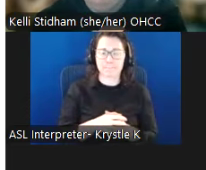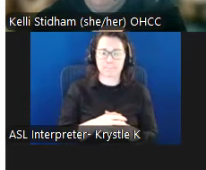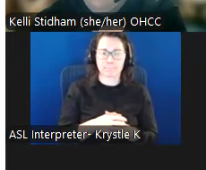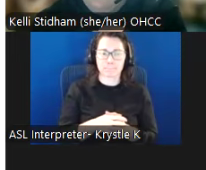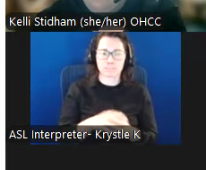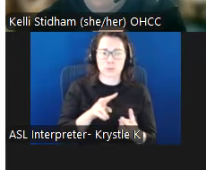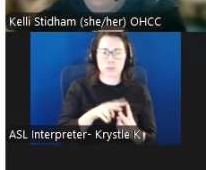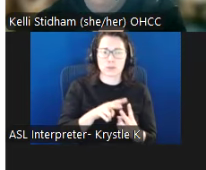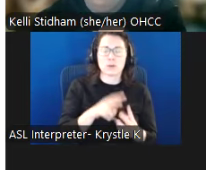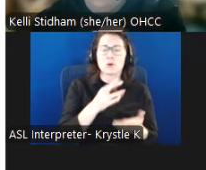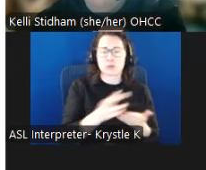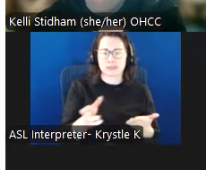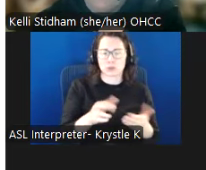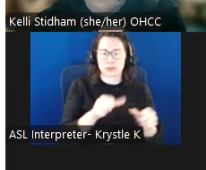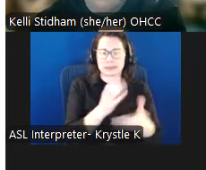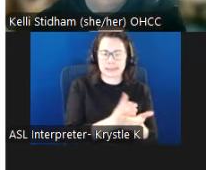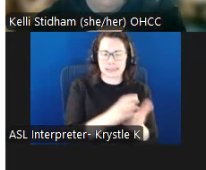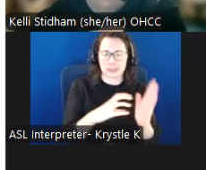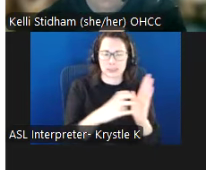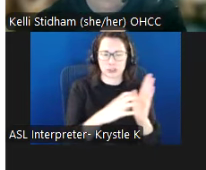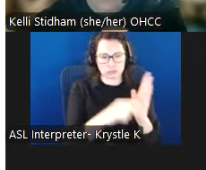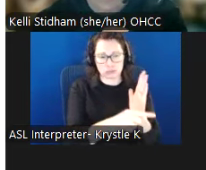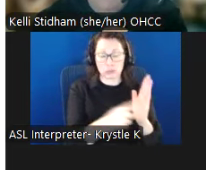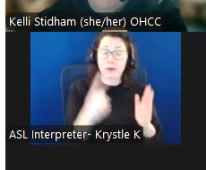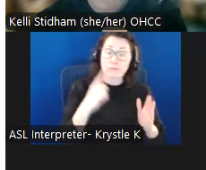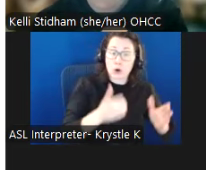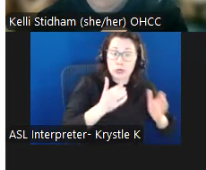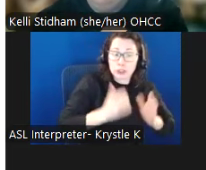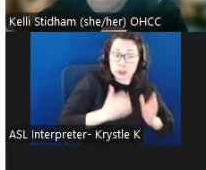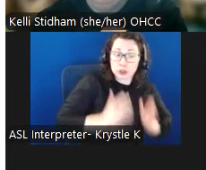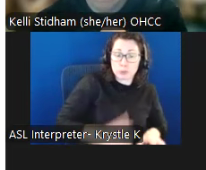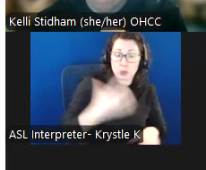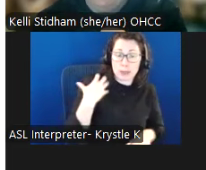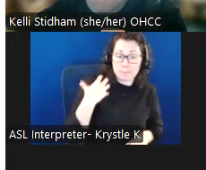resources section. There's one for the